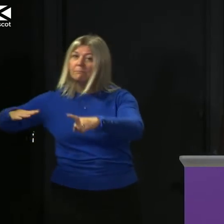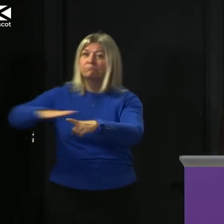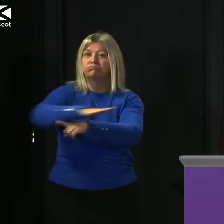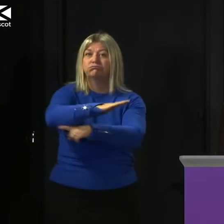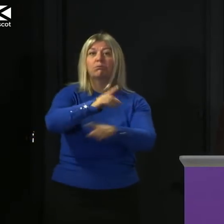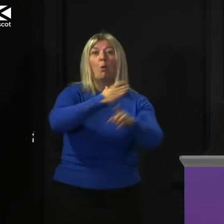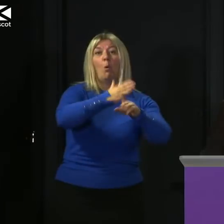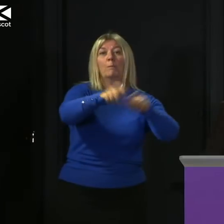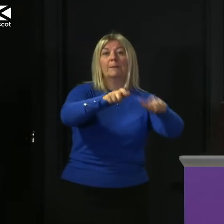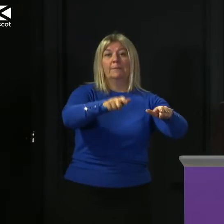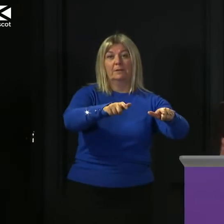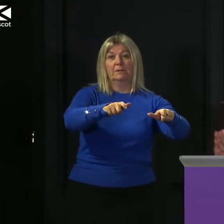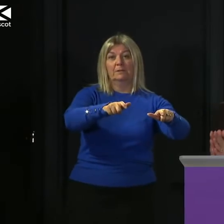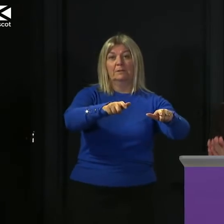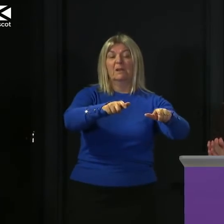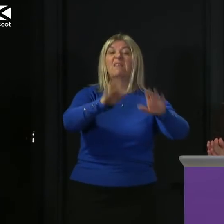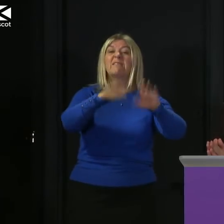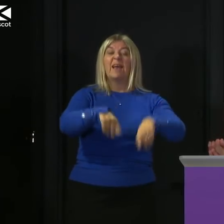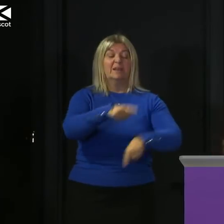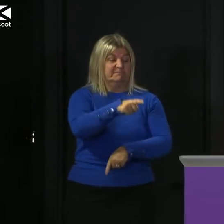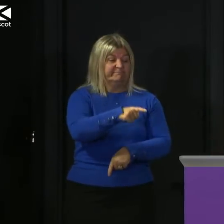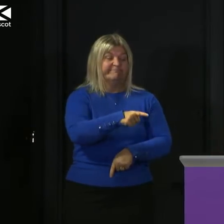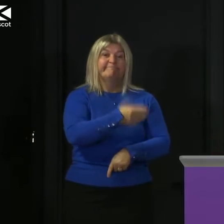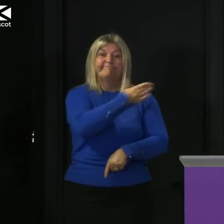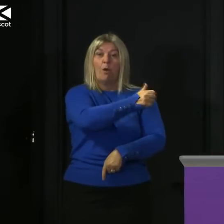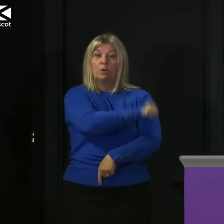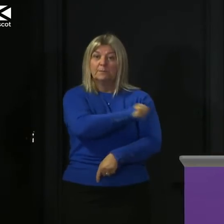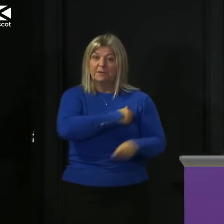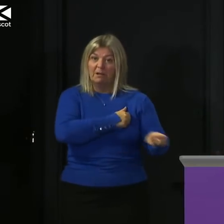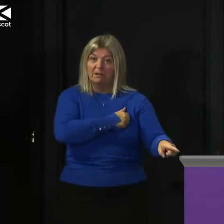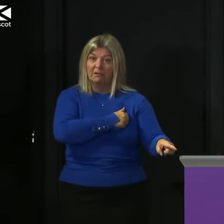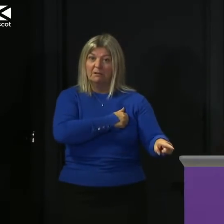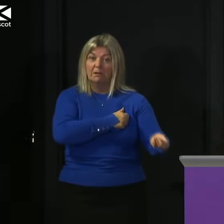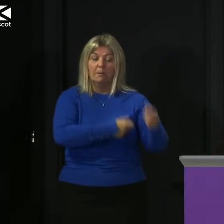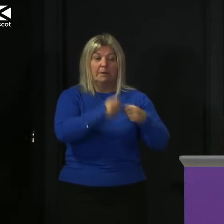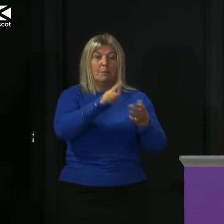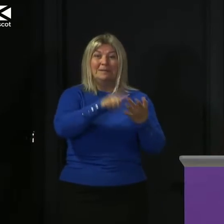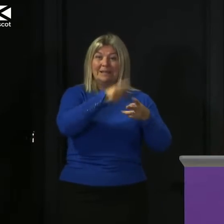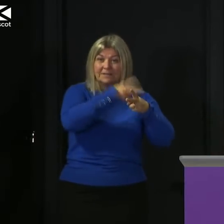be admitted to hospital, intensive care and will die. And that is the path this virus will take if